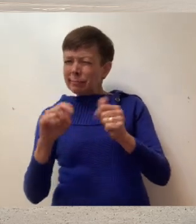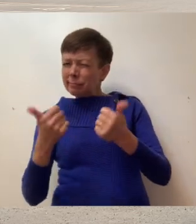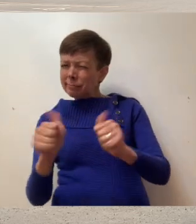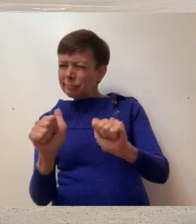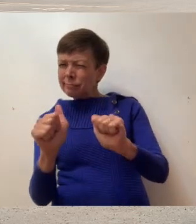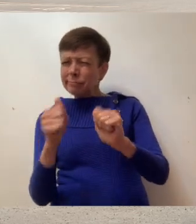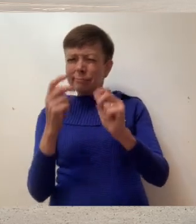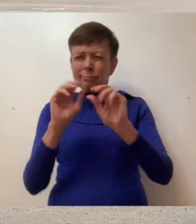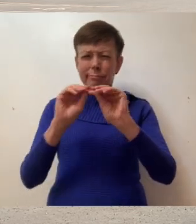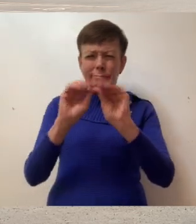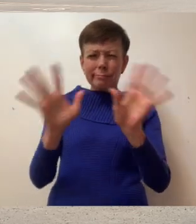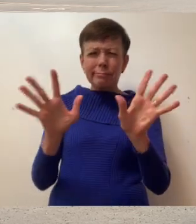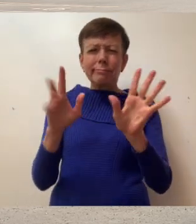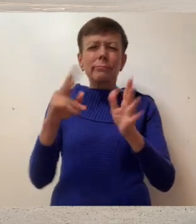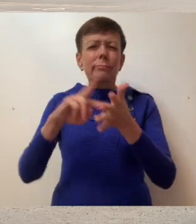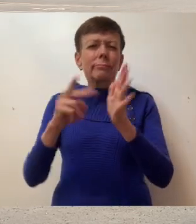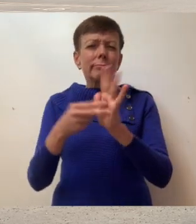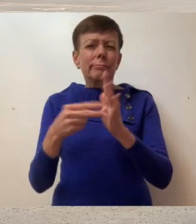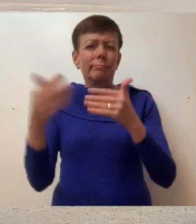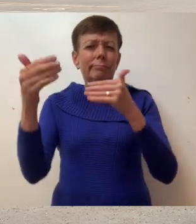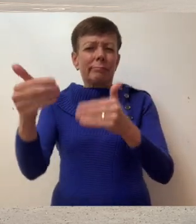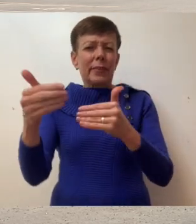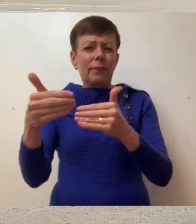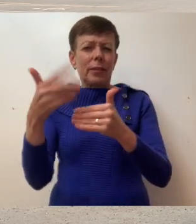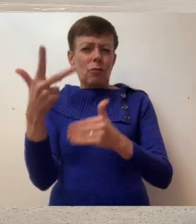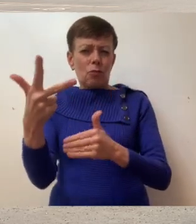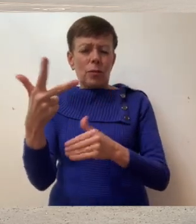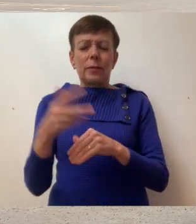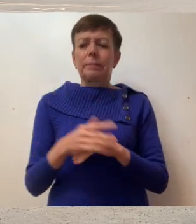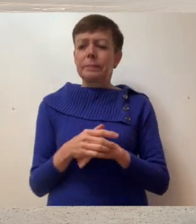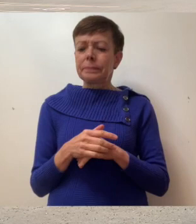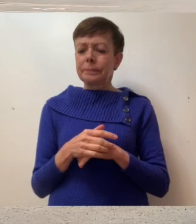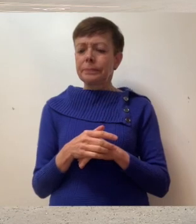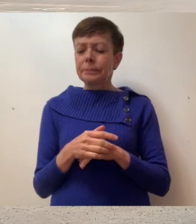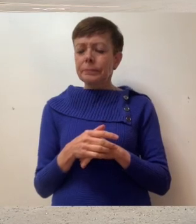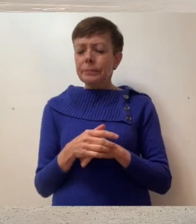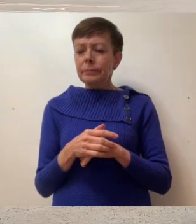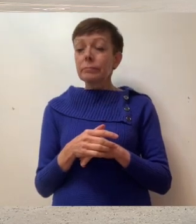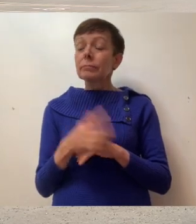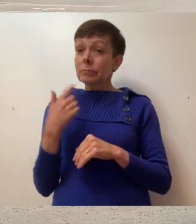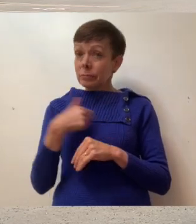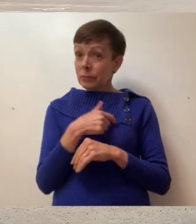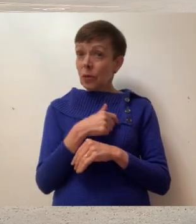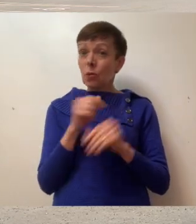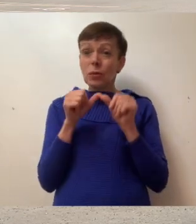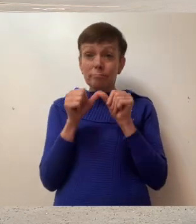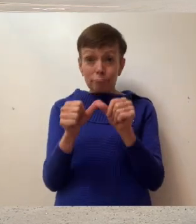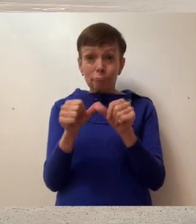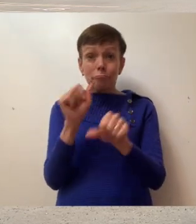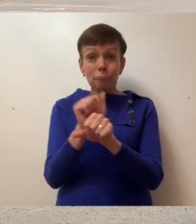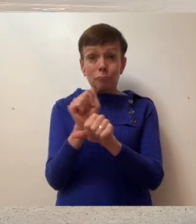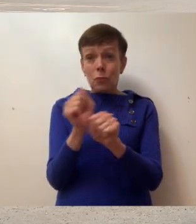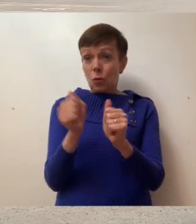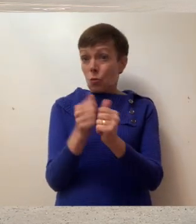We continue to work with you, our residents, to ensure a safe and healthy community through